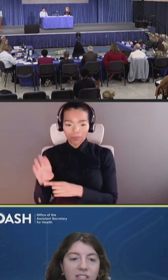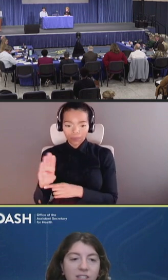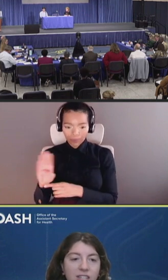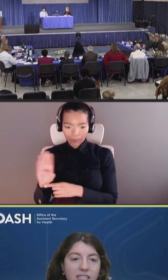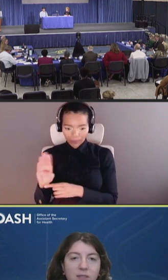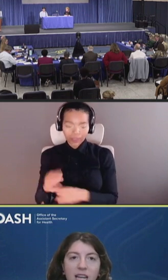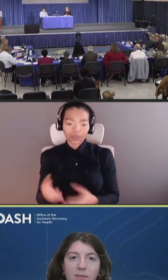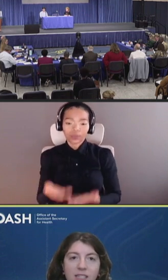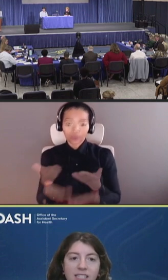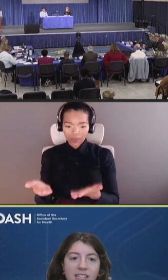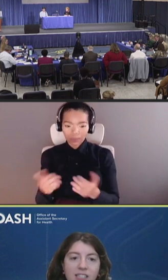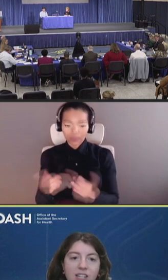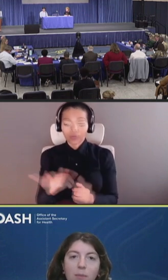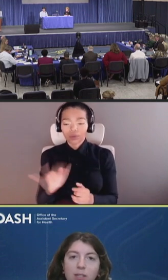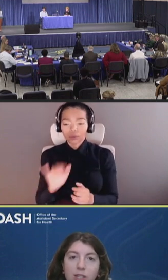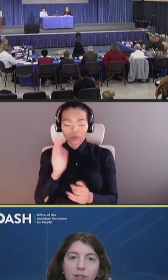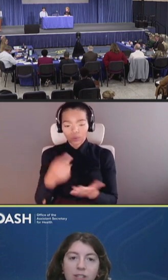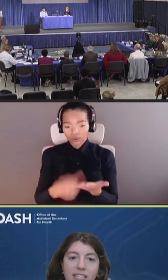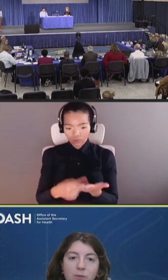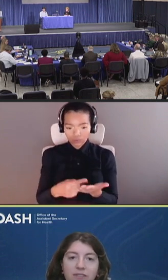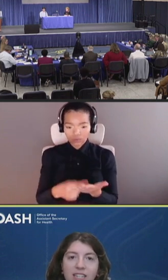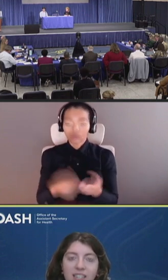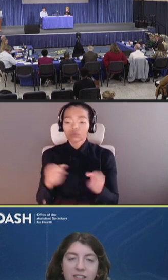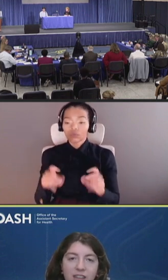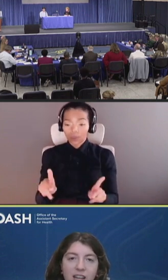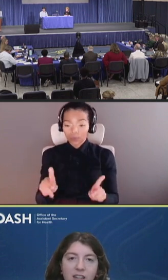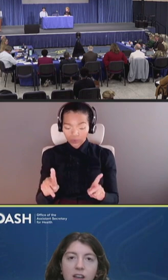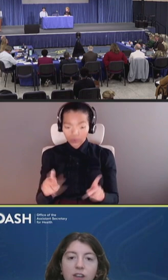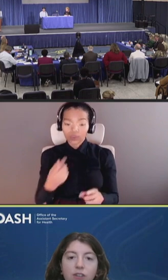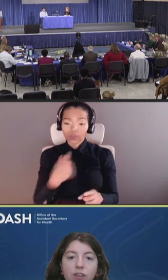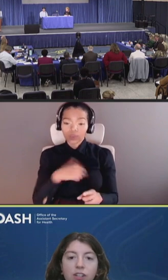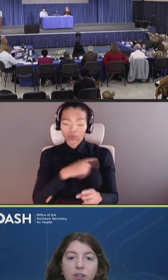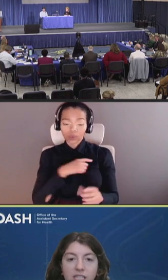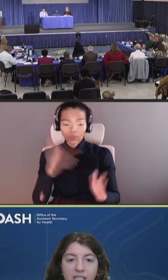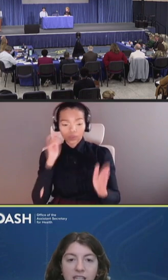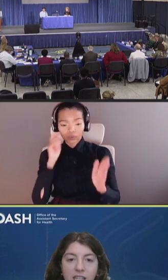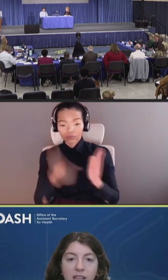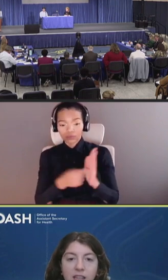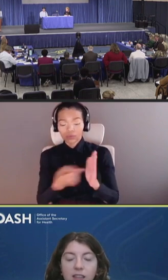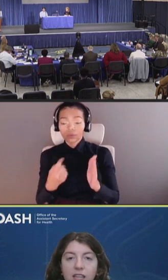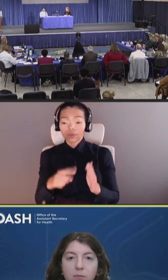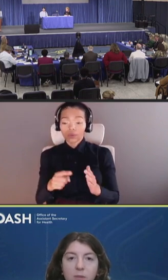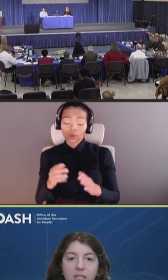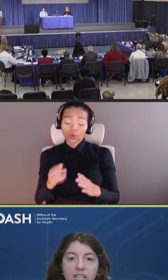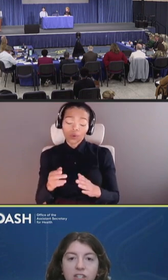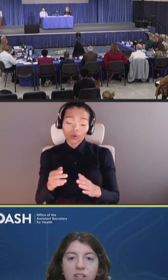also take some time to discuss opportunities we've identified for increasing the implementation of